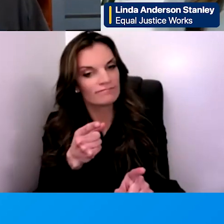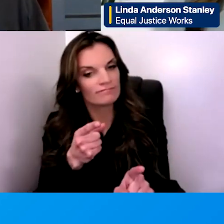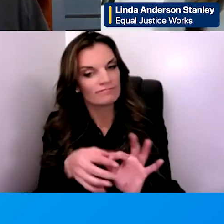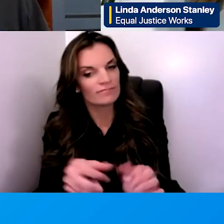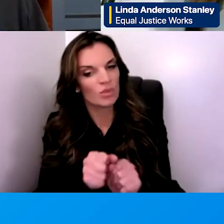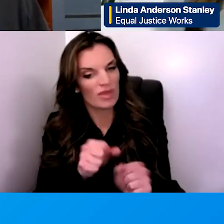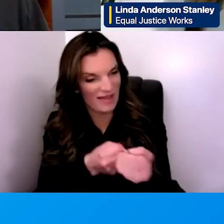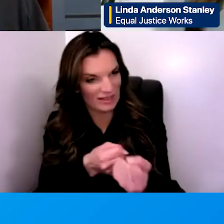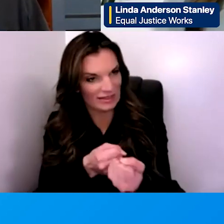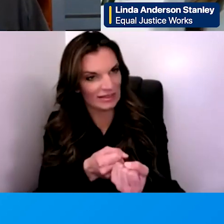lessons can we apply?